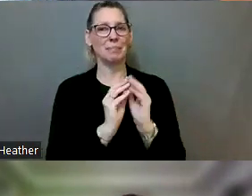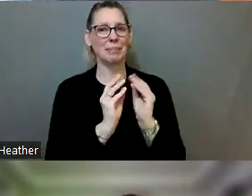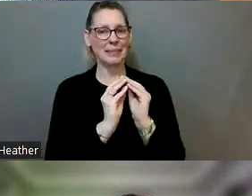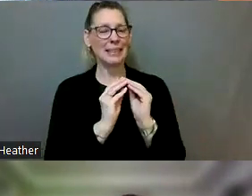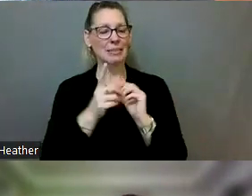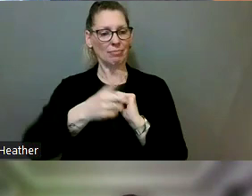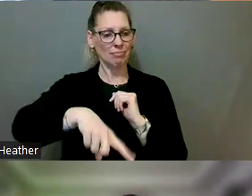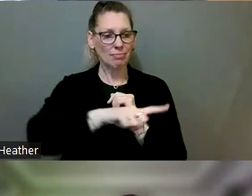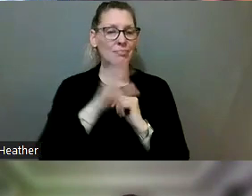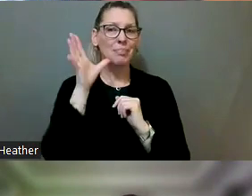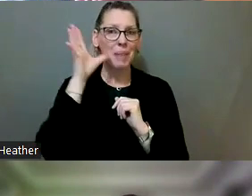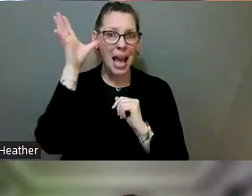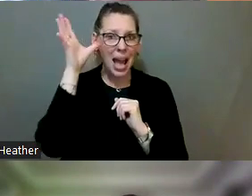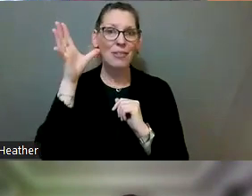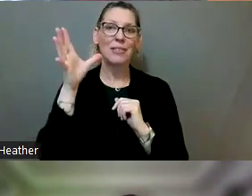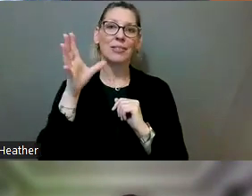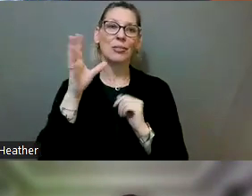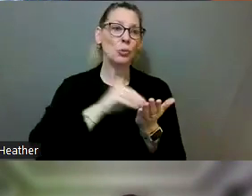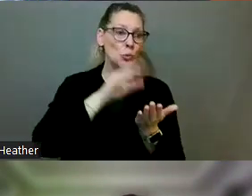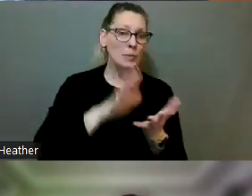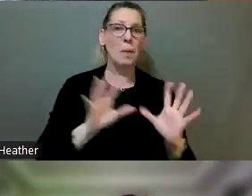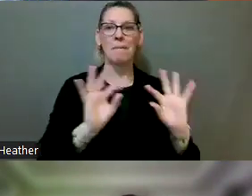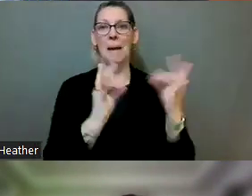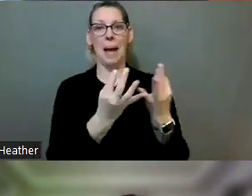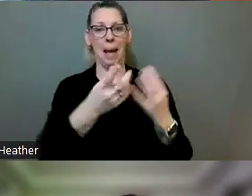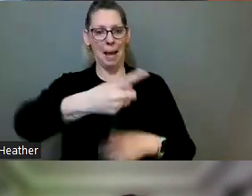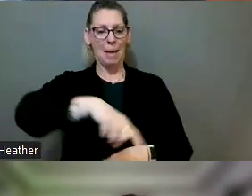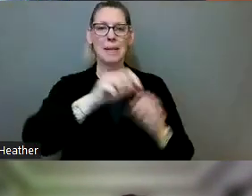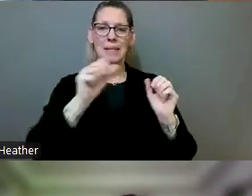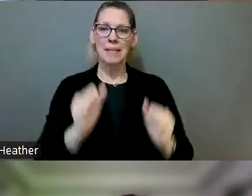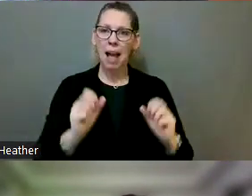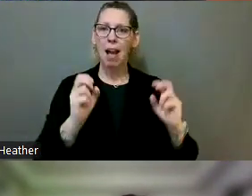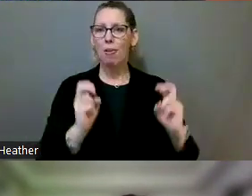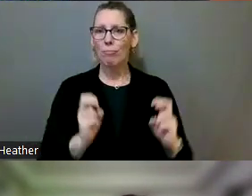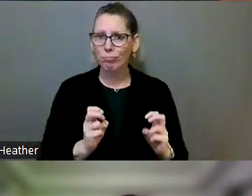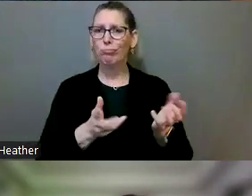parents, and families are able to have these deeper conversations and they're able to get that